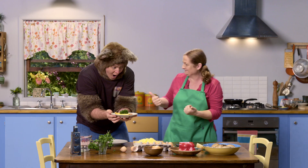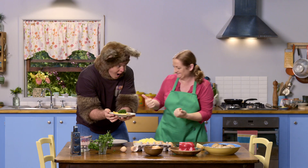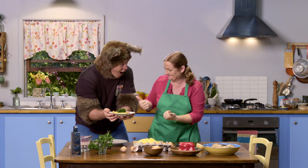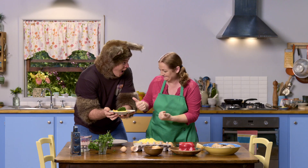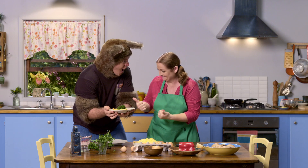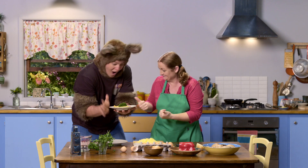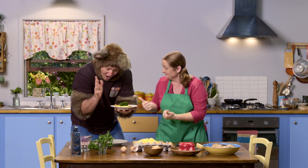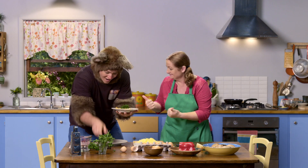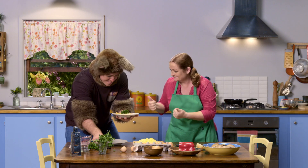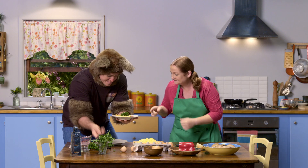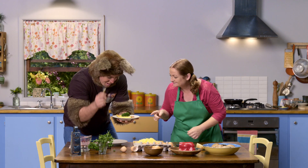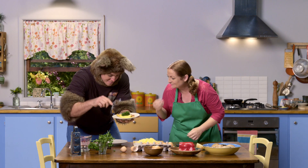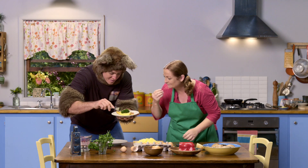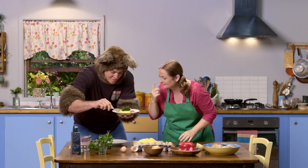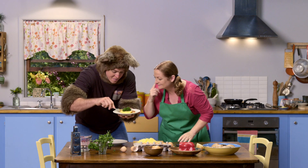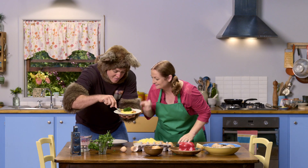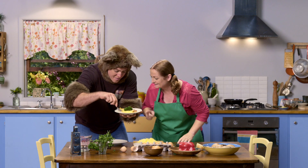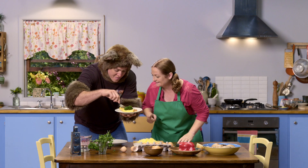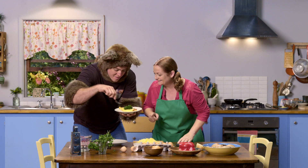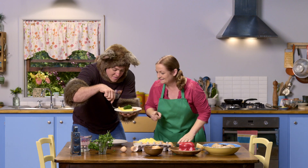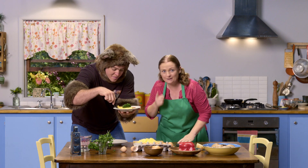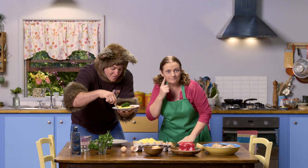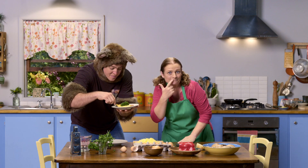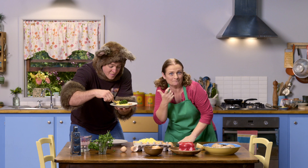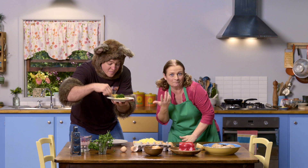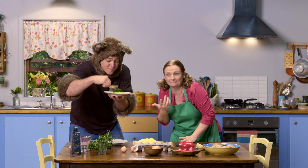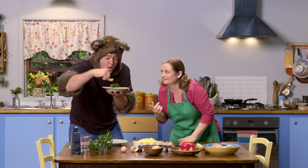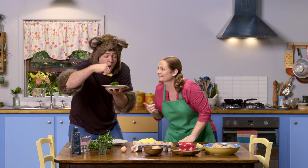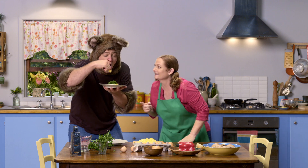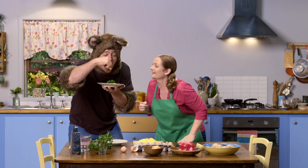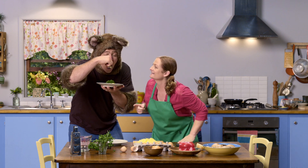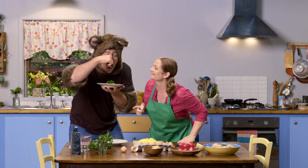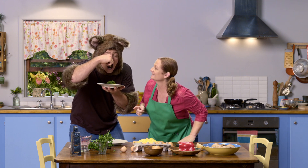Ah! Makes it taste nice.